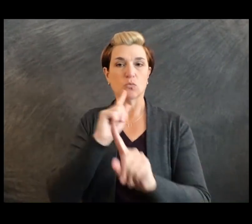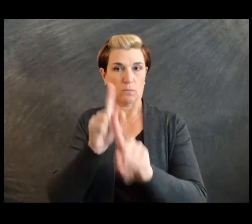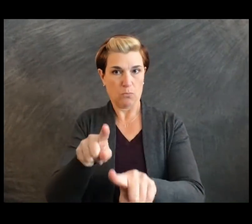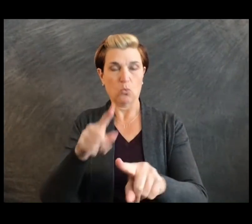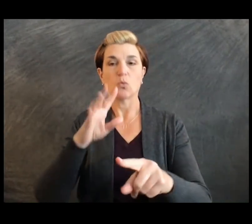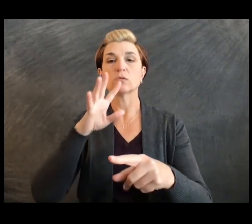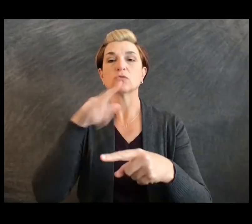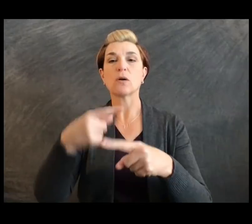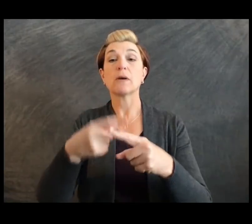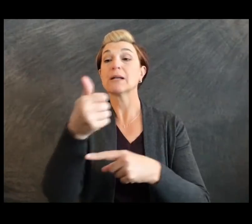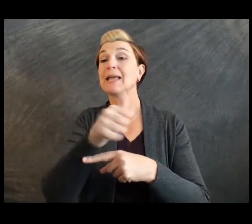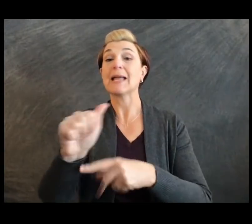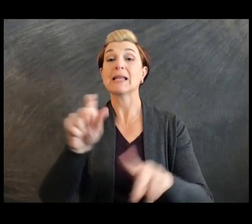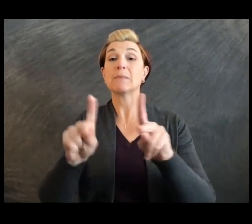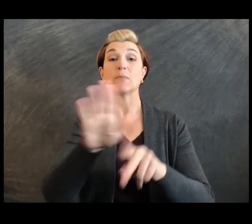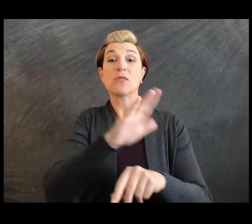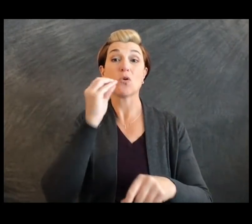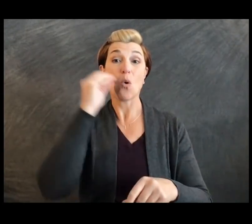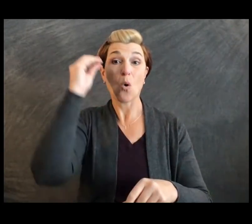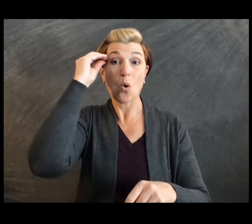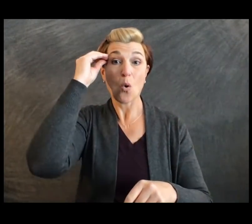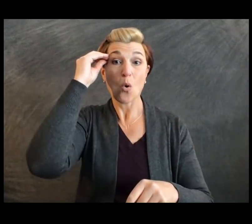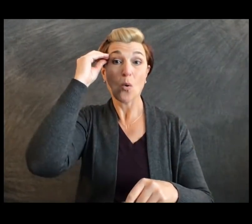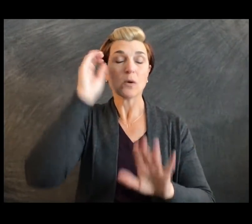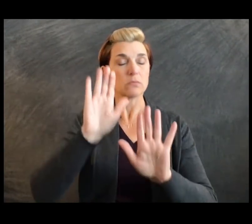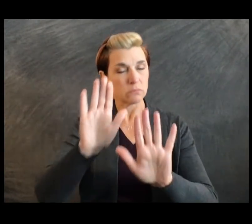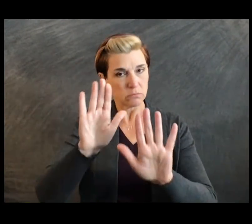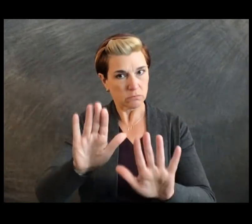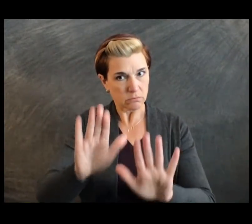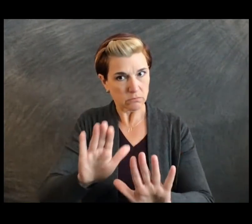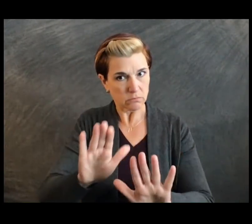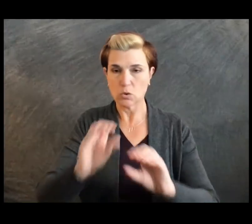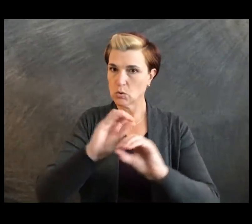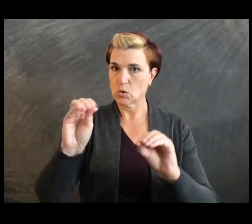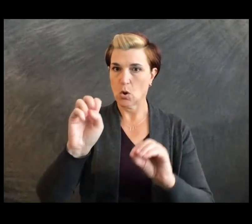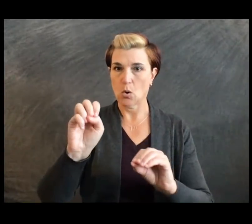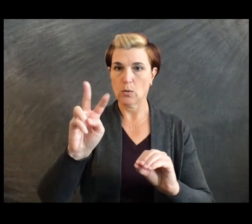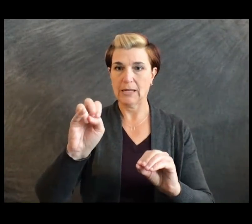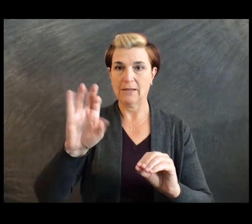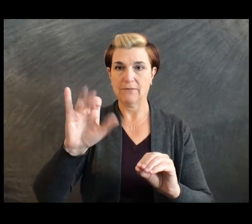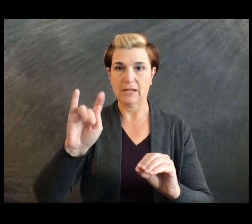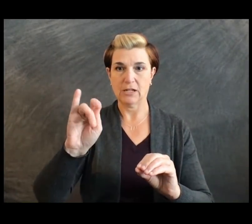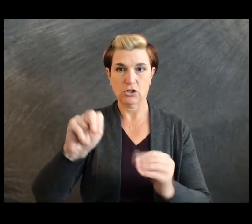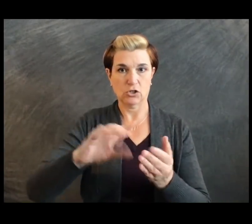and on the subject of supplies in a moment you will hear of not only the